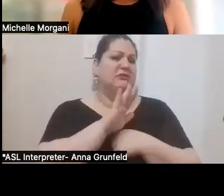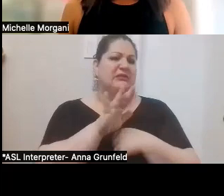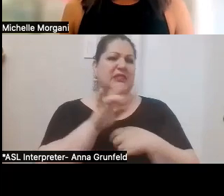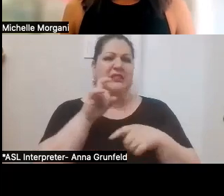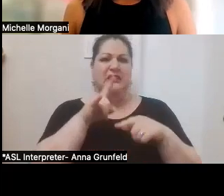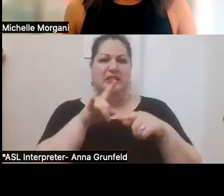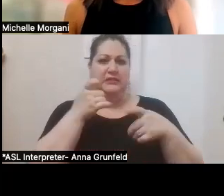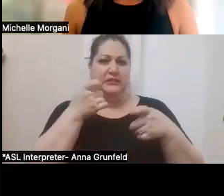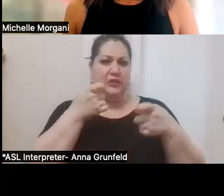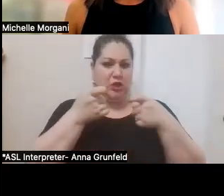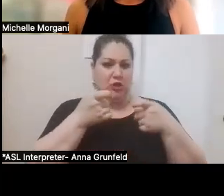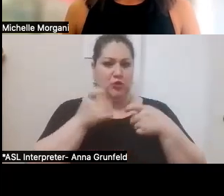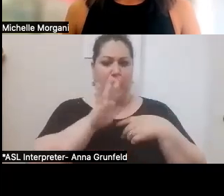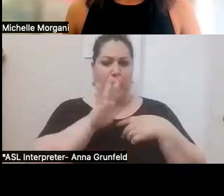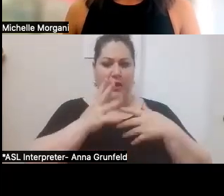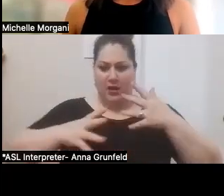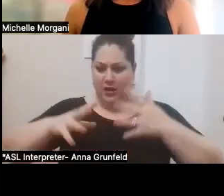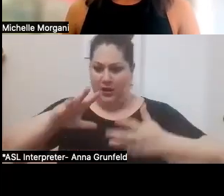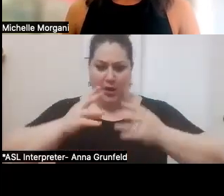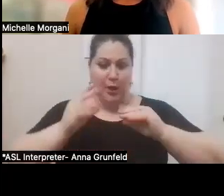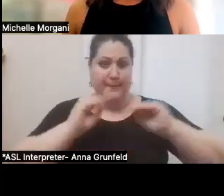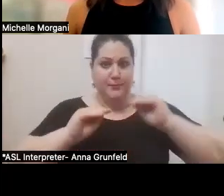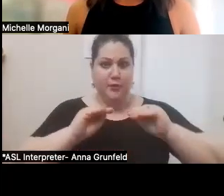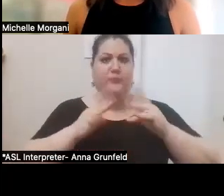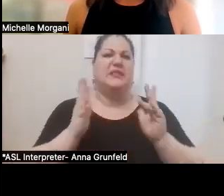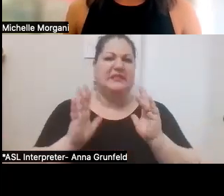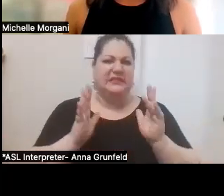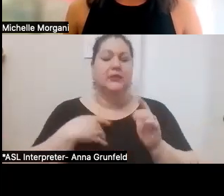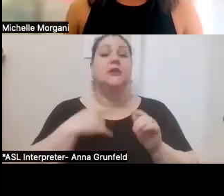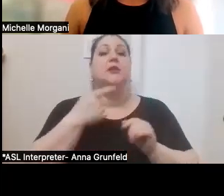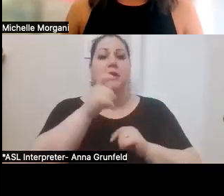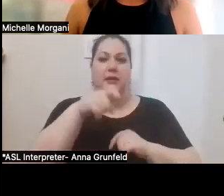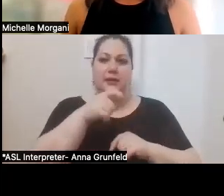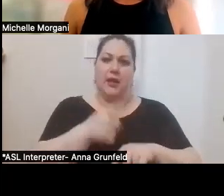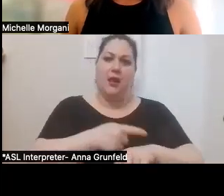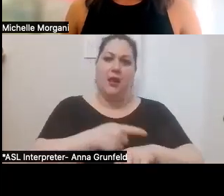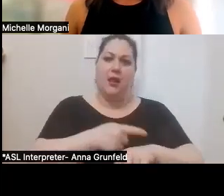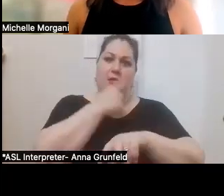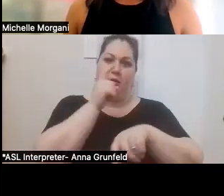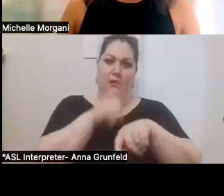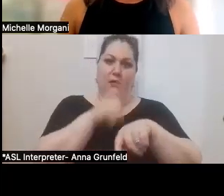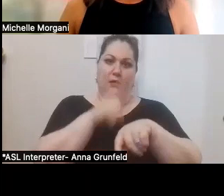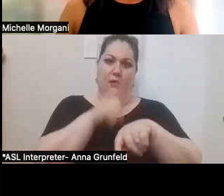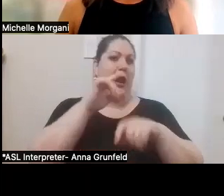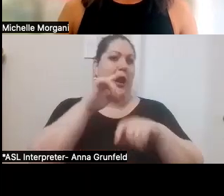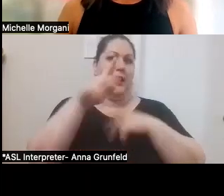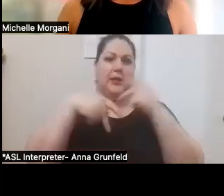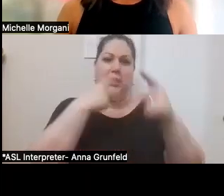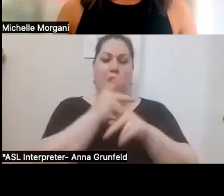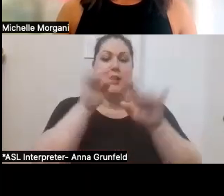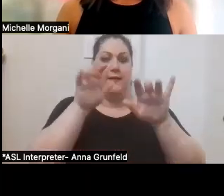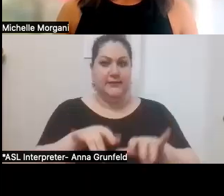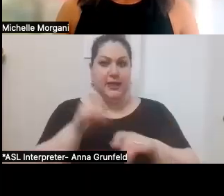It does take them much longer to complete documentation and any kind of writing or typing sort of functions.